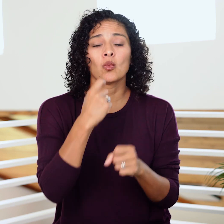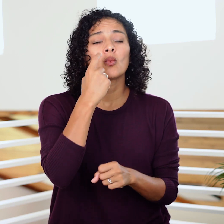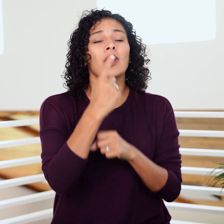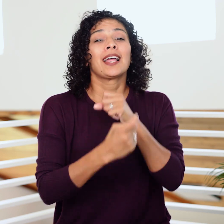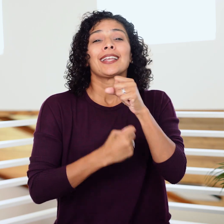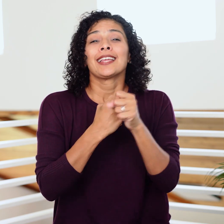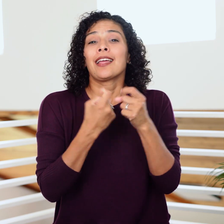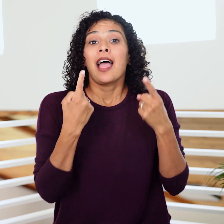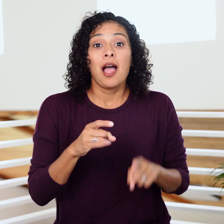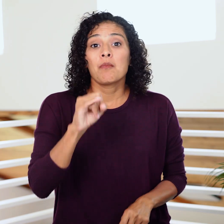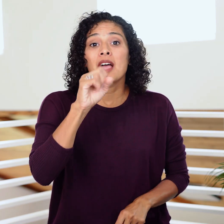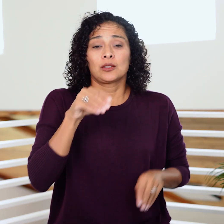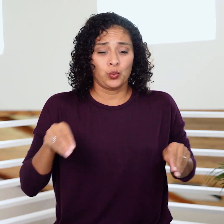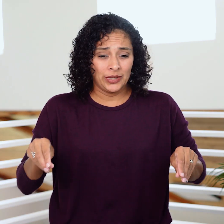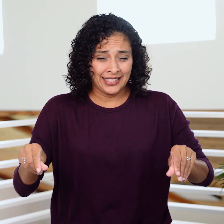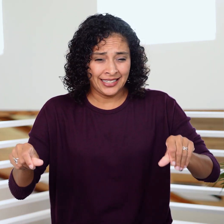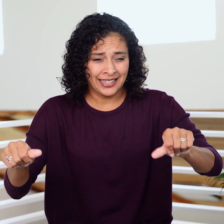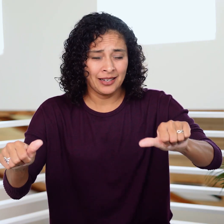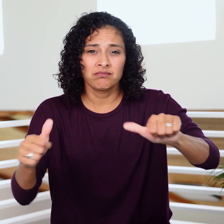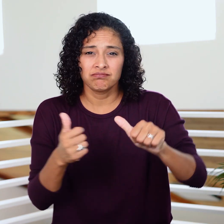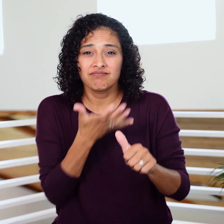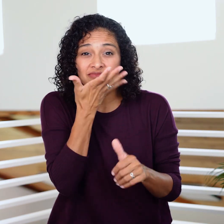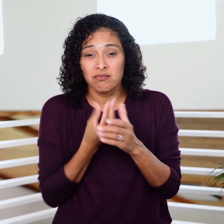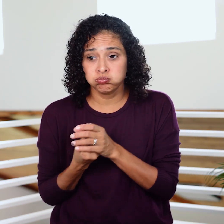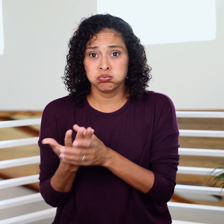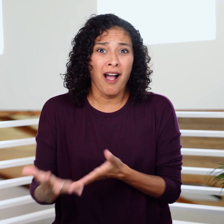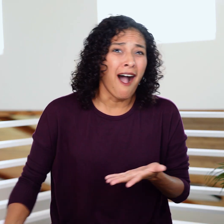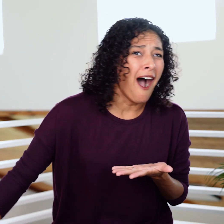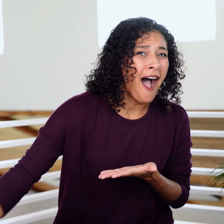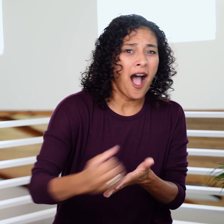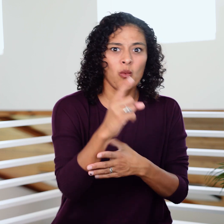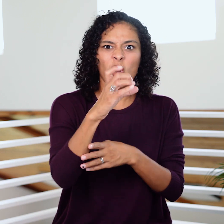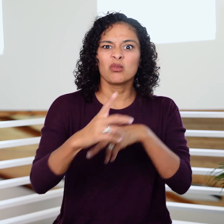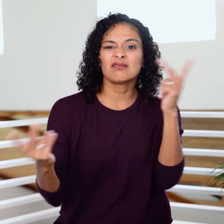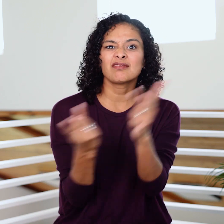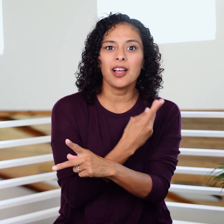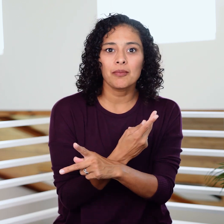Within a year, Isaac sows and reaps 100-fold!